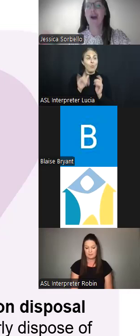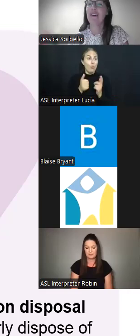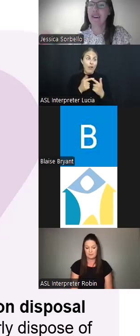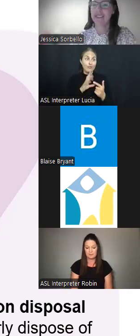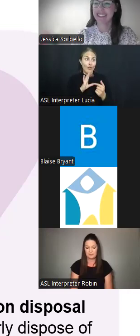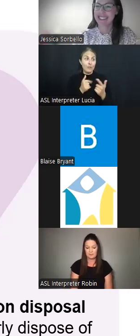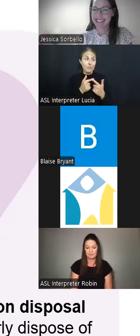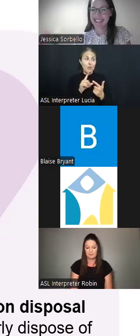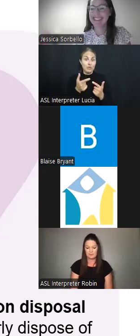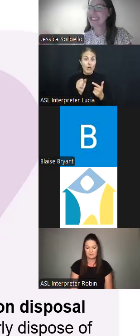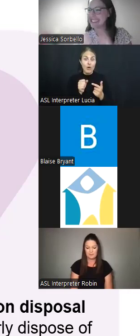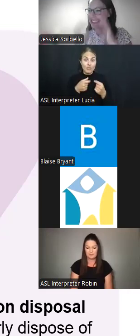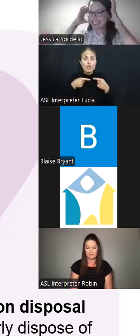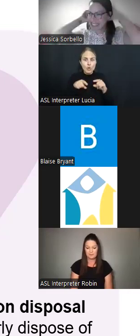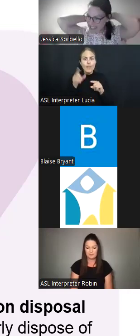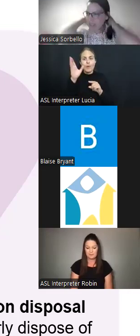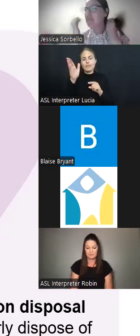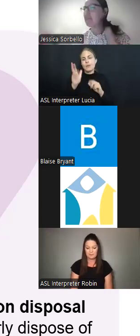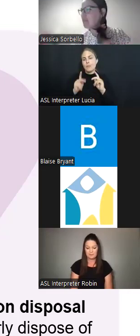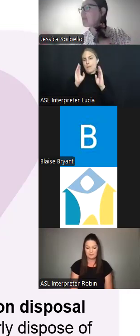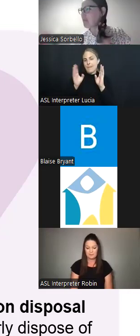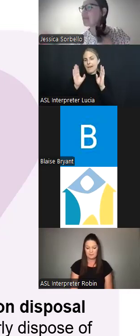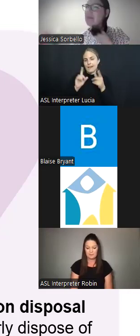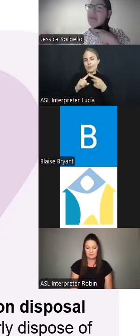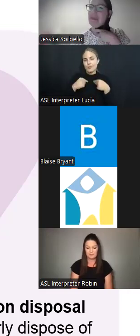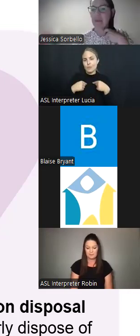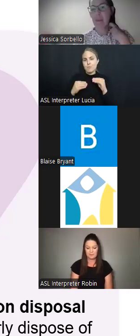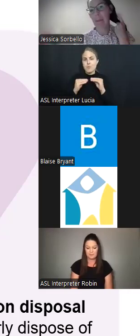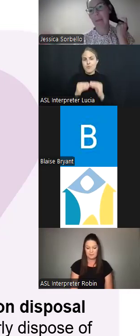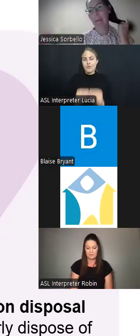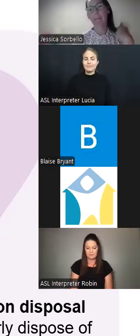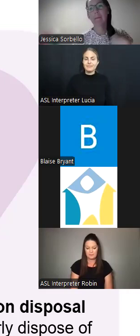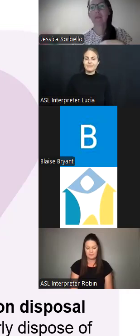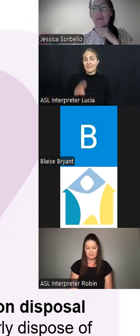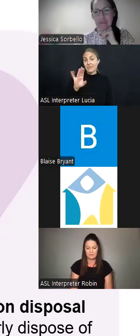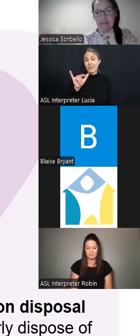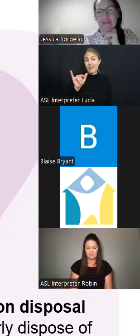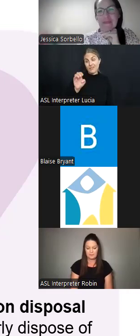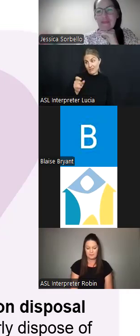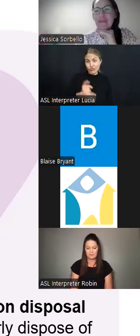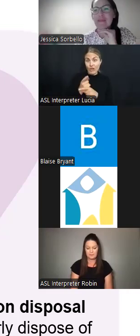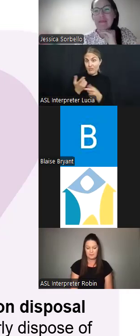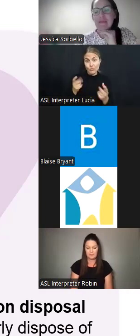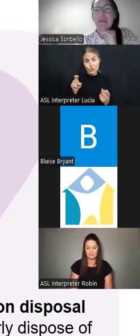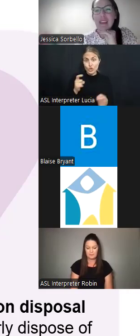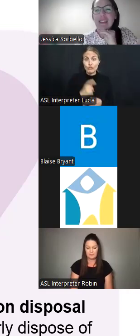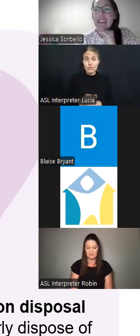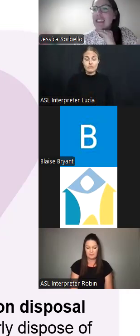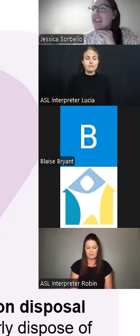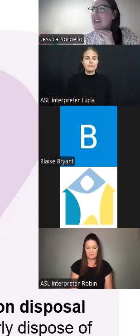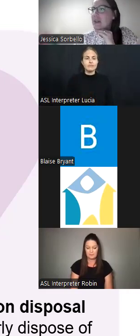. »JESSICA SORBELLO: So I'm going to go back to that previous one. Again, kind of